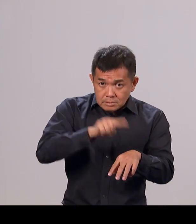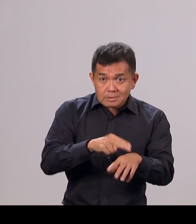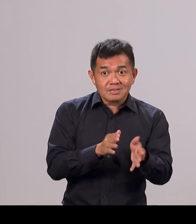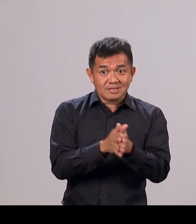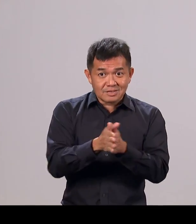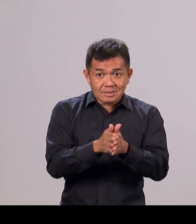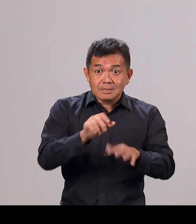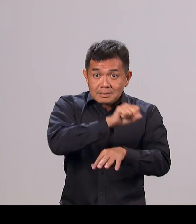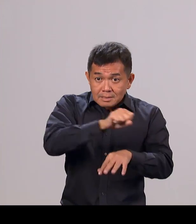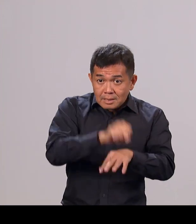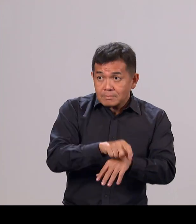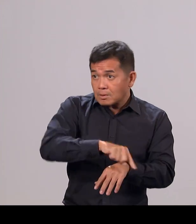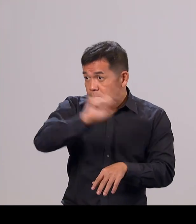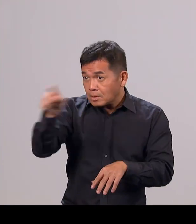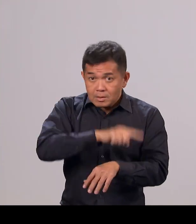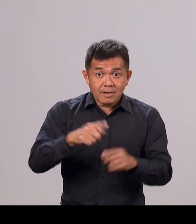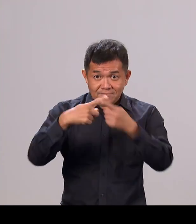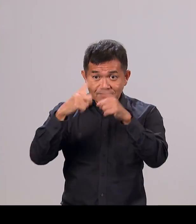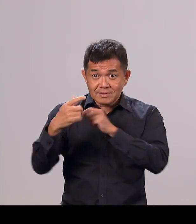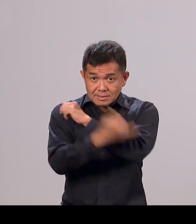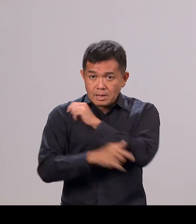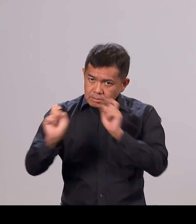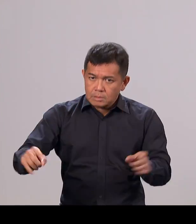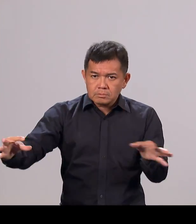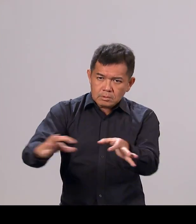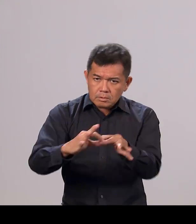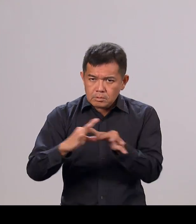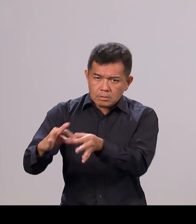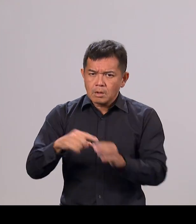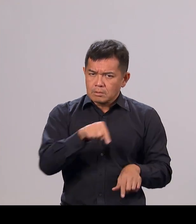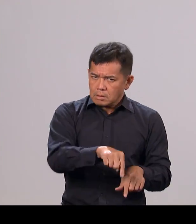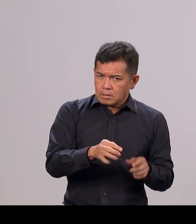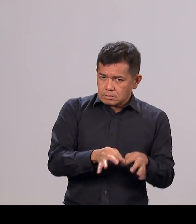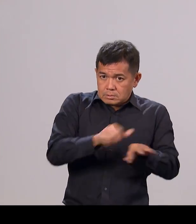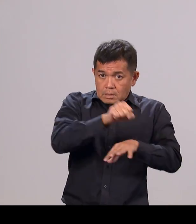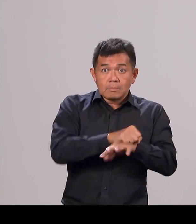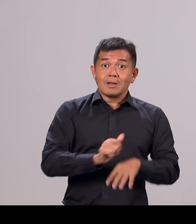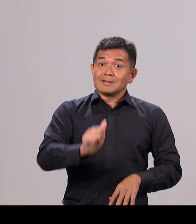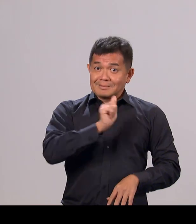preparing ourselves to deal with terrorism, standing together before and after an attack.